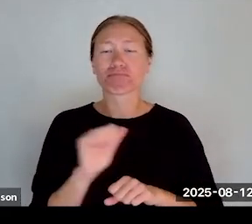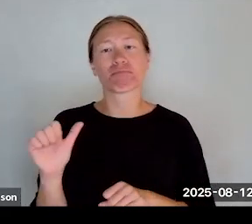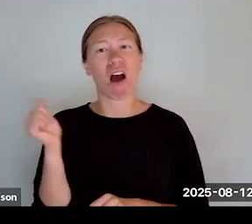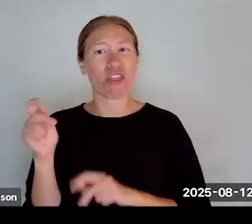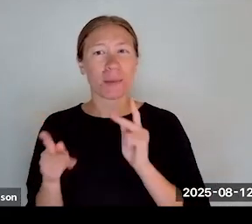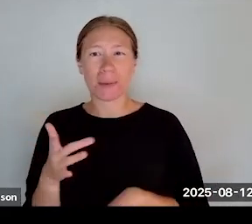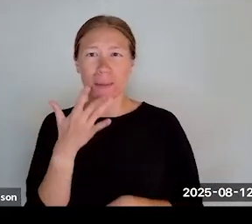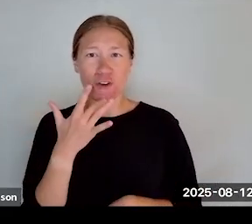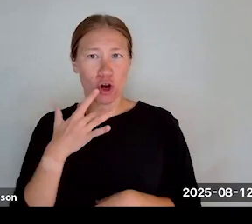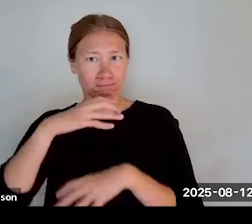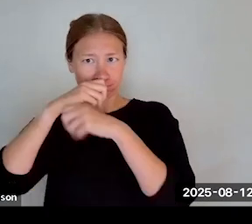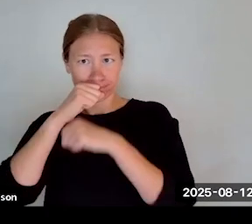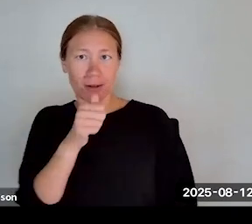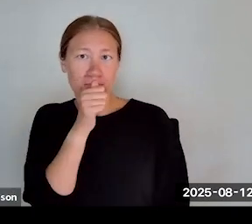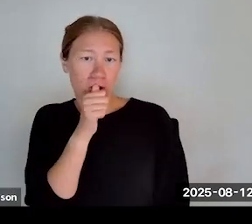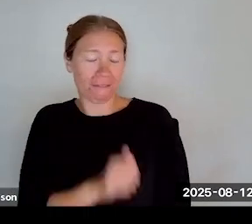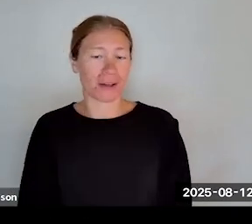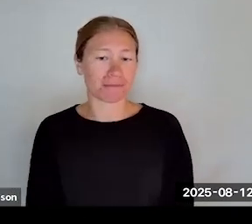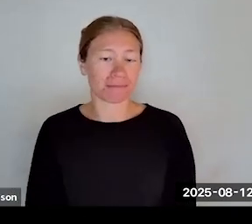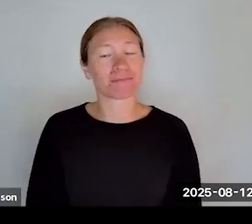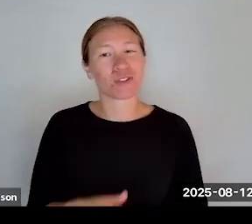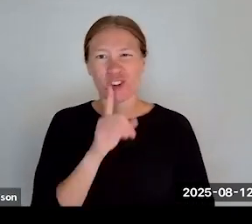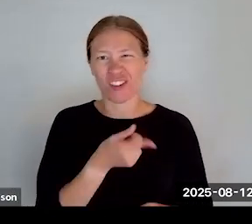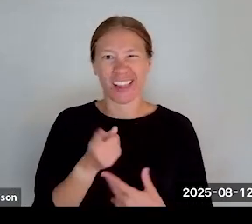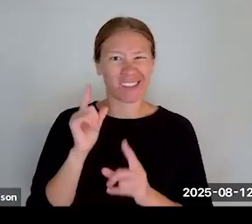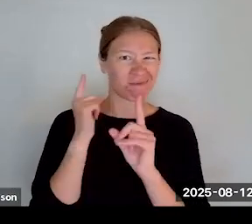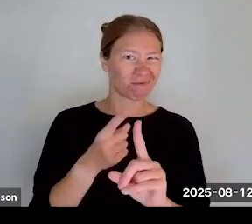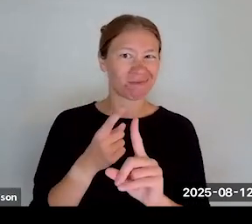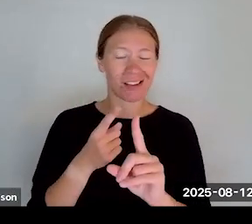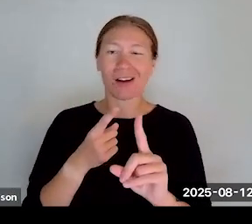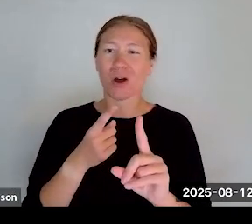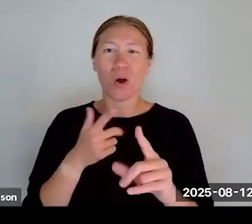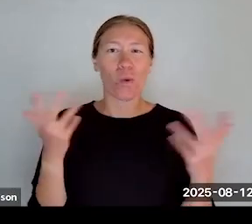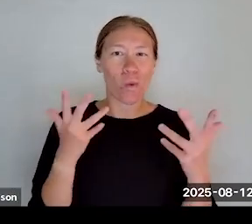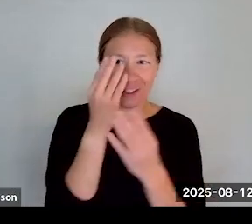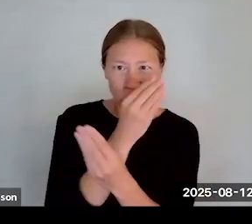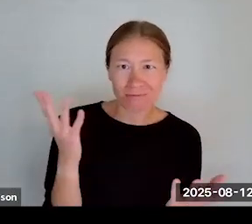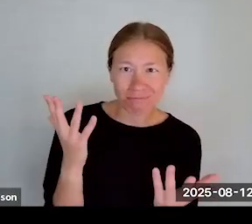Ultimately the decision to disclose and what to disclose rests solely with that employee.